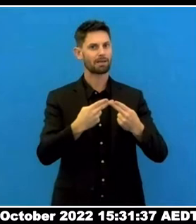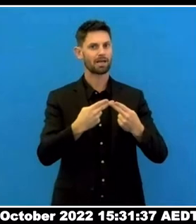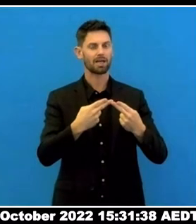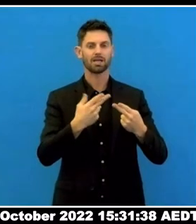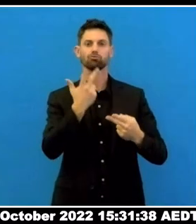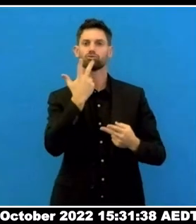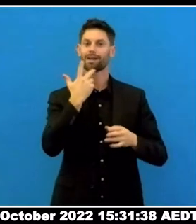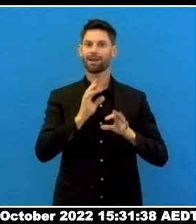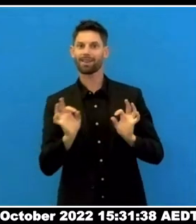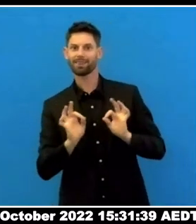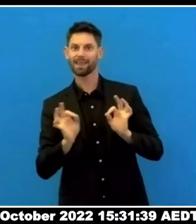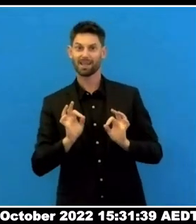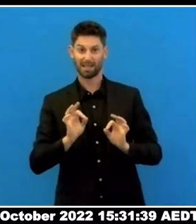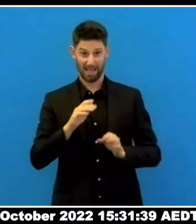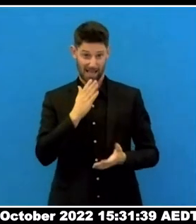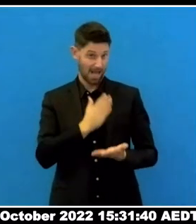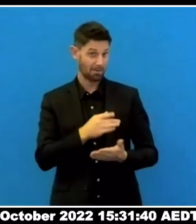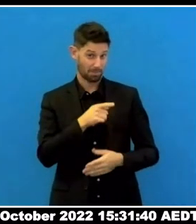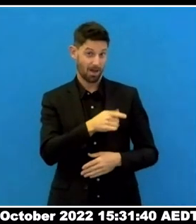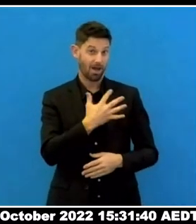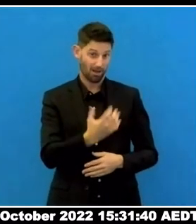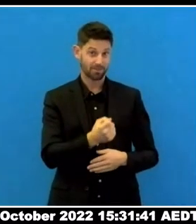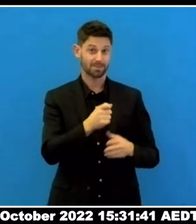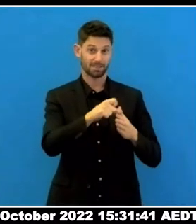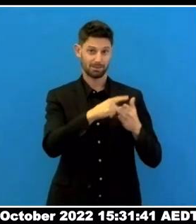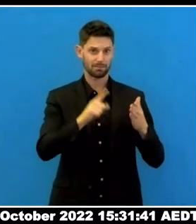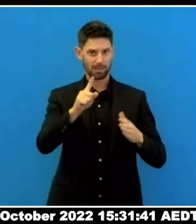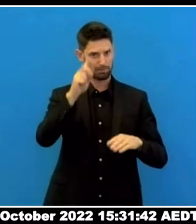that their child has a disability or that person has a disability.